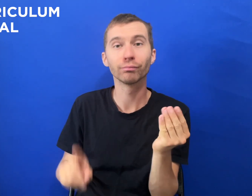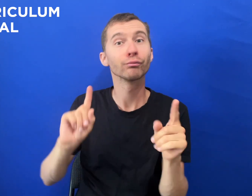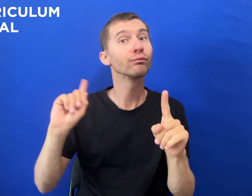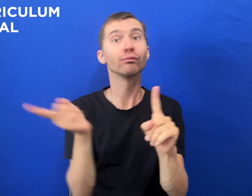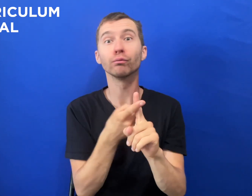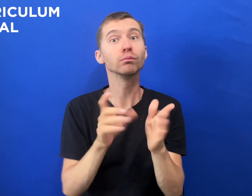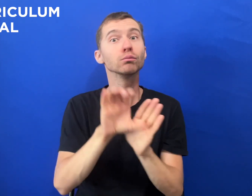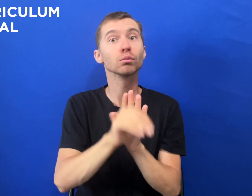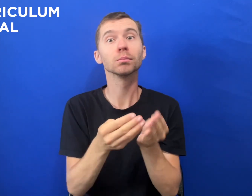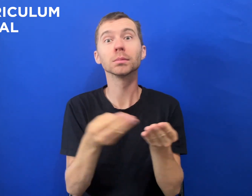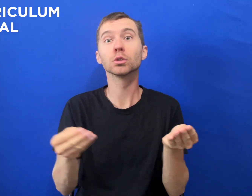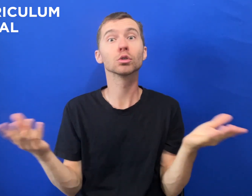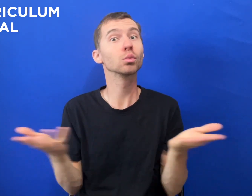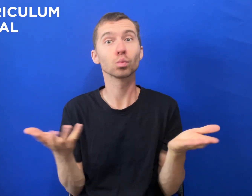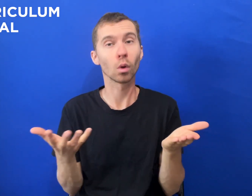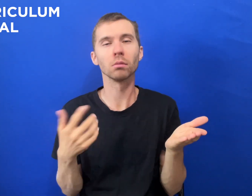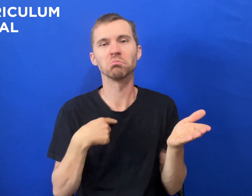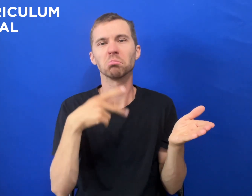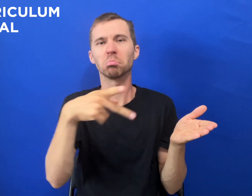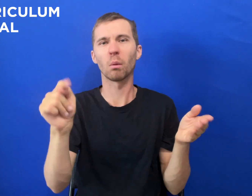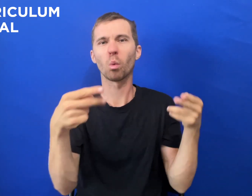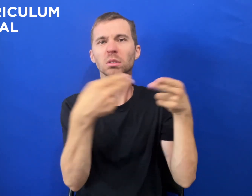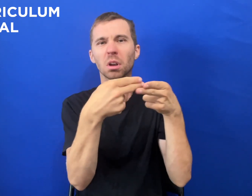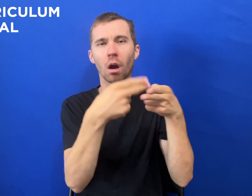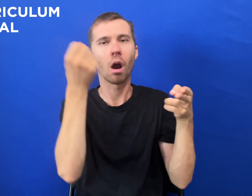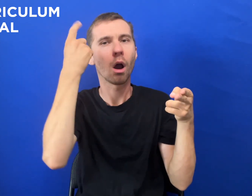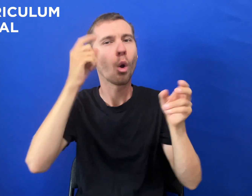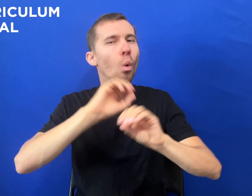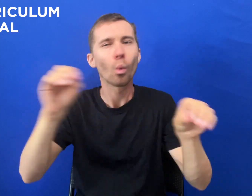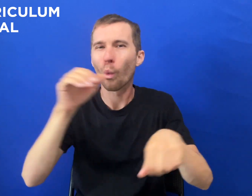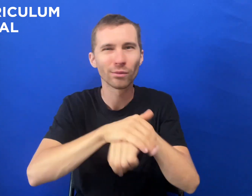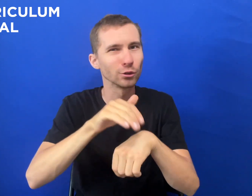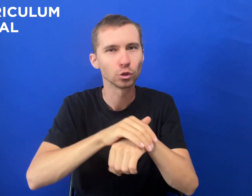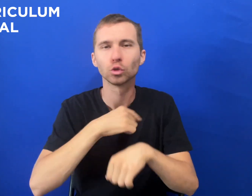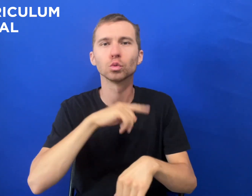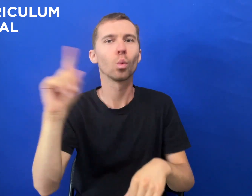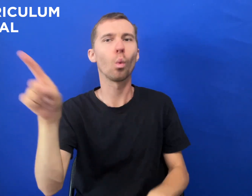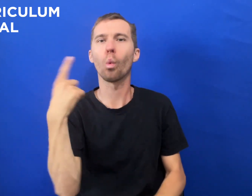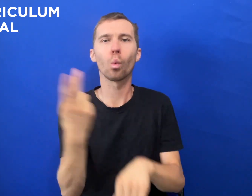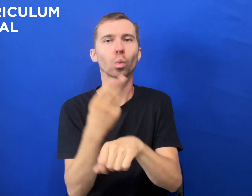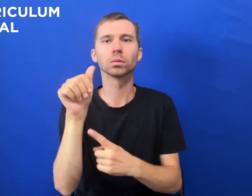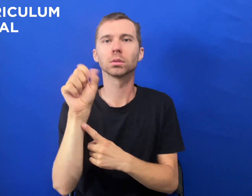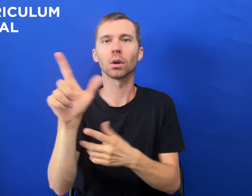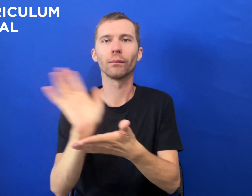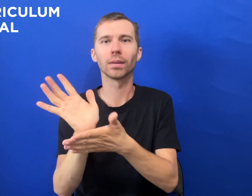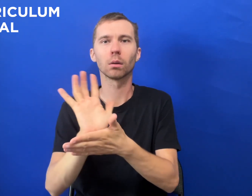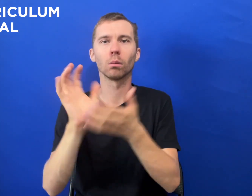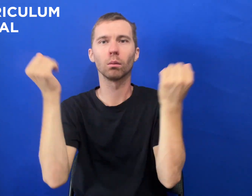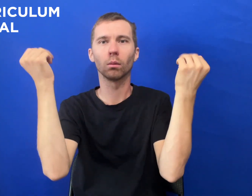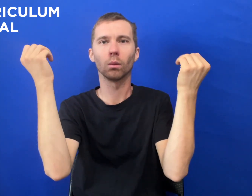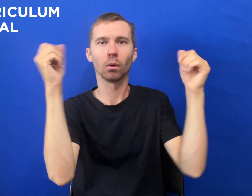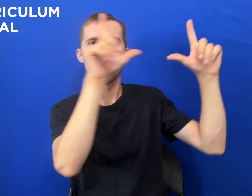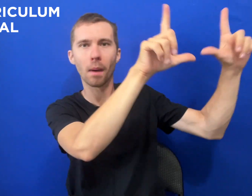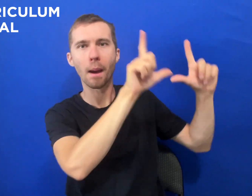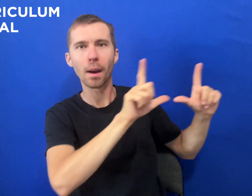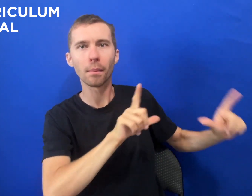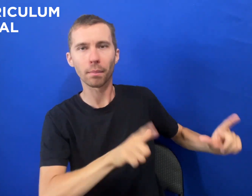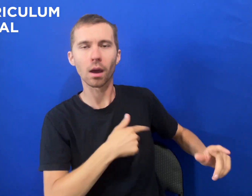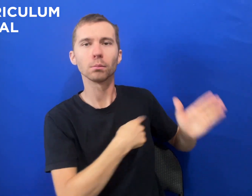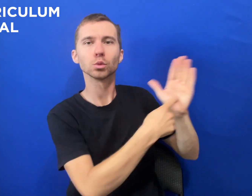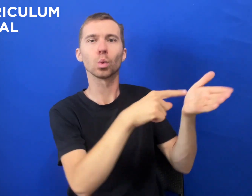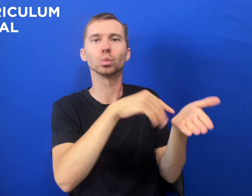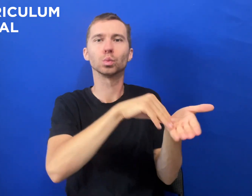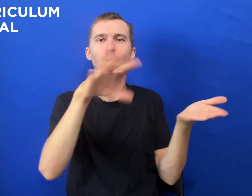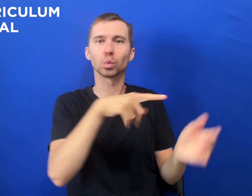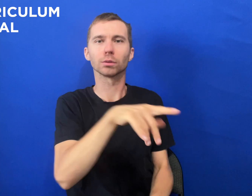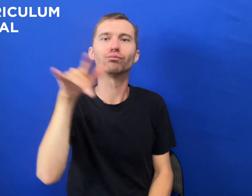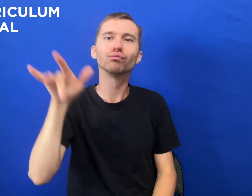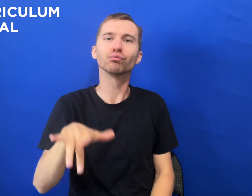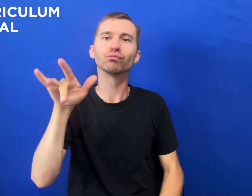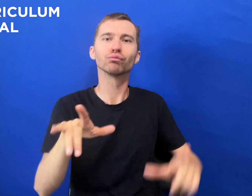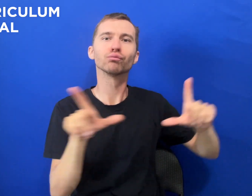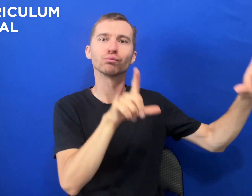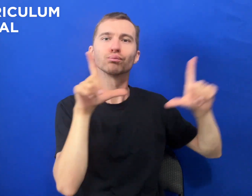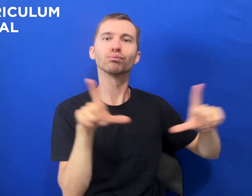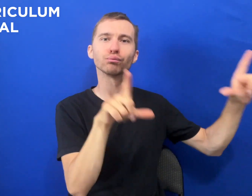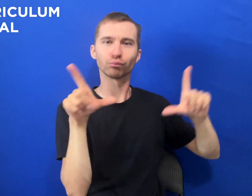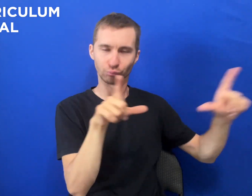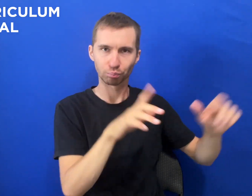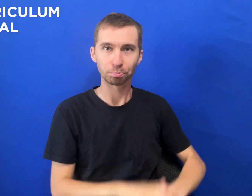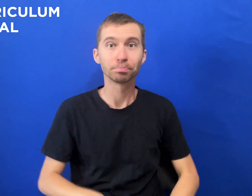The first curriculum material would be a deck of presentation slides, but with no English whatsoever -- the slides simply show ASL videos for the entire class.